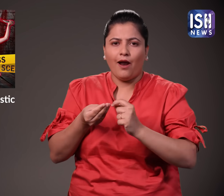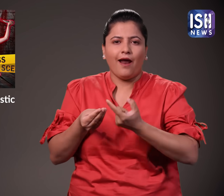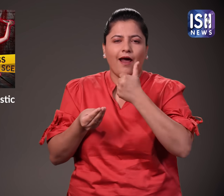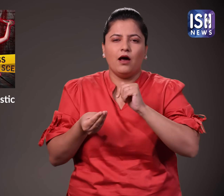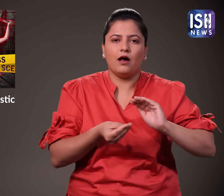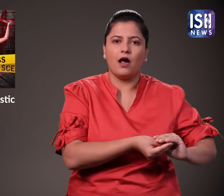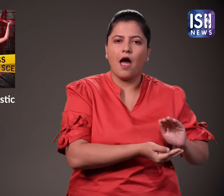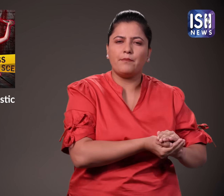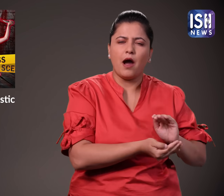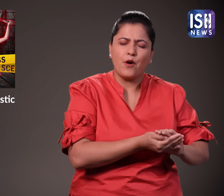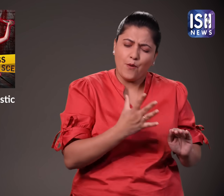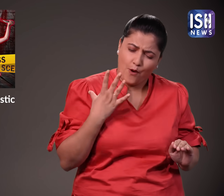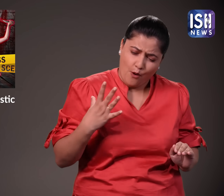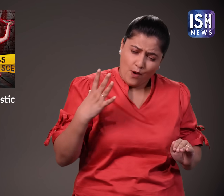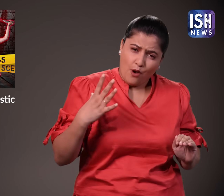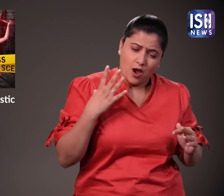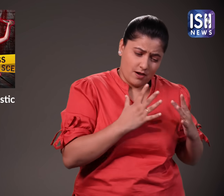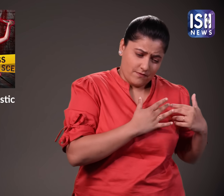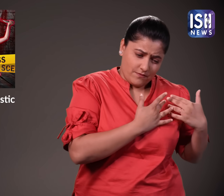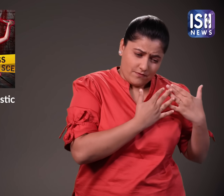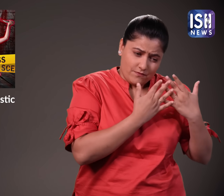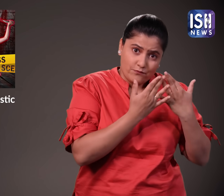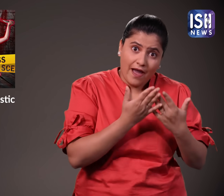She kept the sedatives with her and waited for the right time.